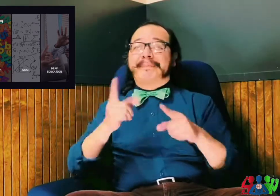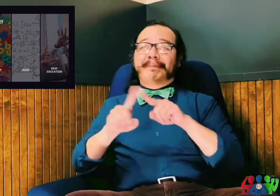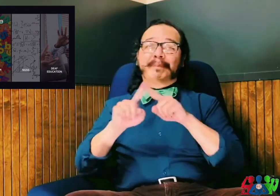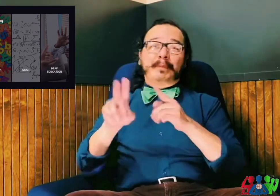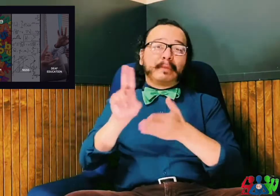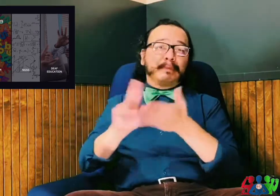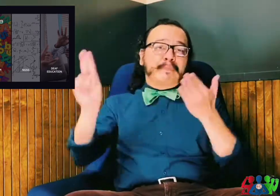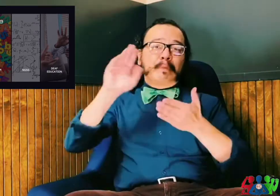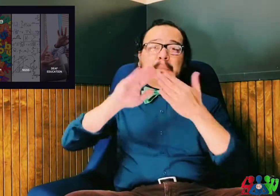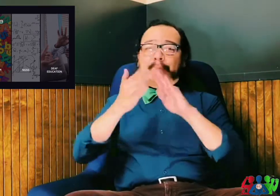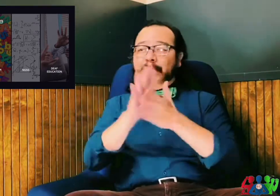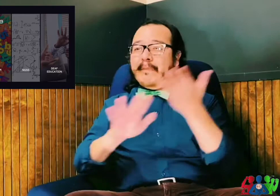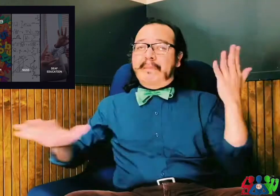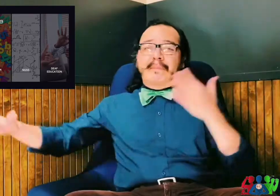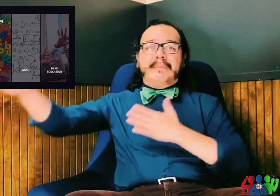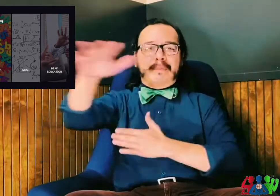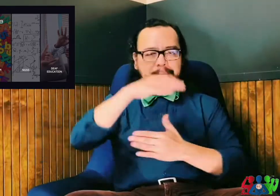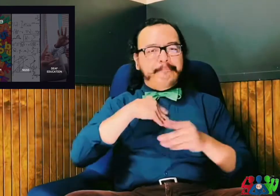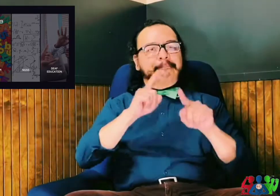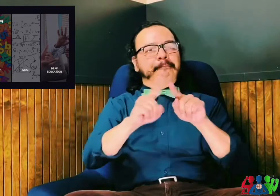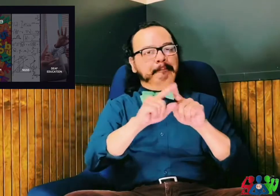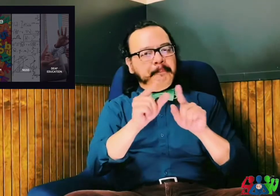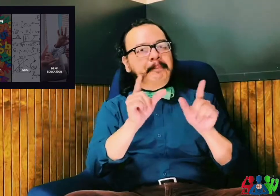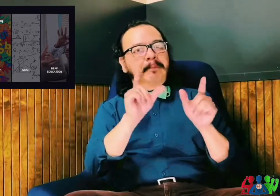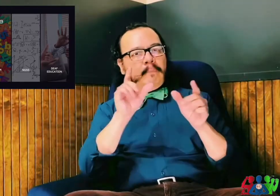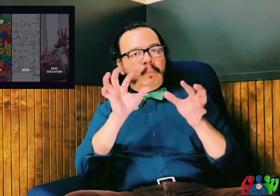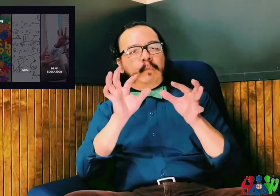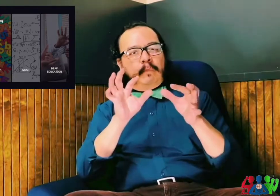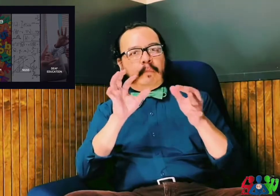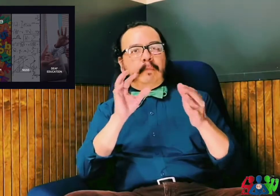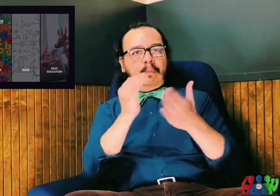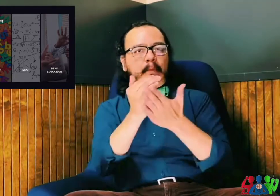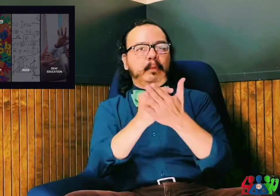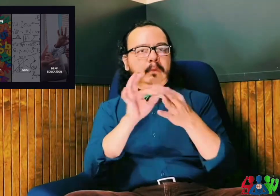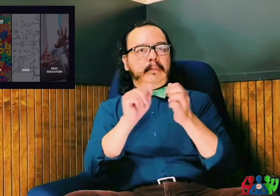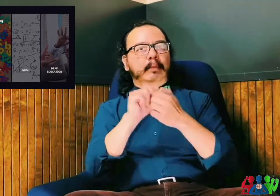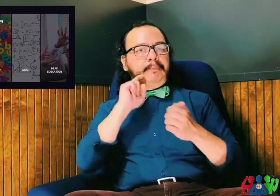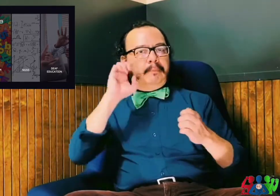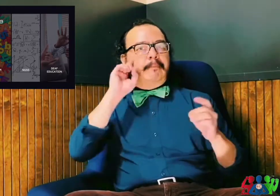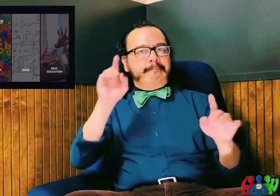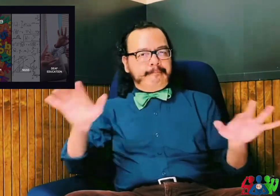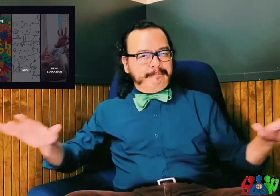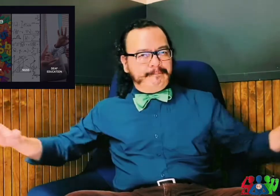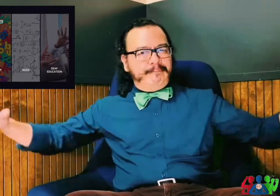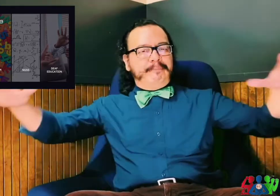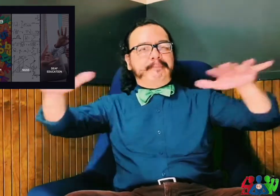There are universities/community colleges that contain the courses that related to Deaf Education globally.